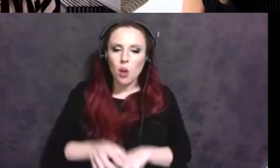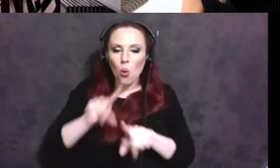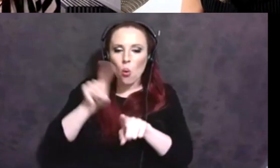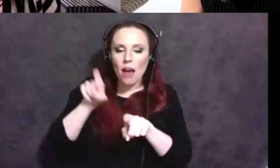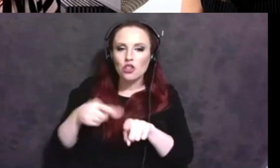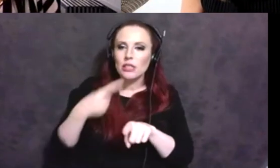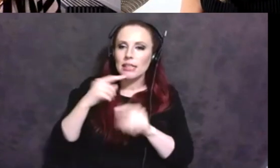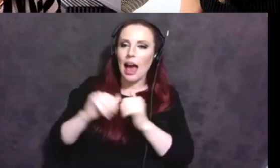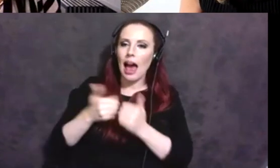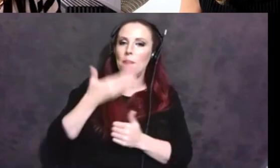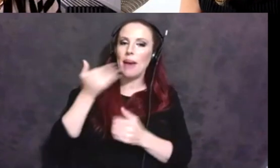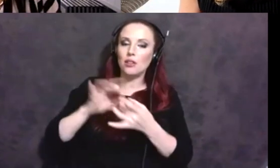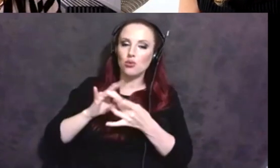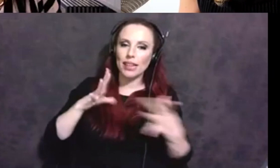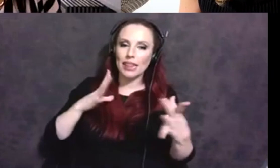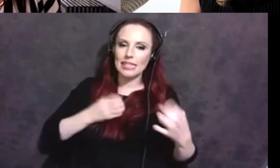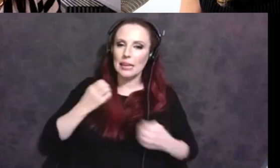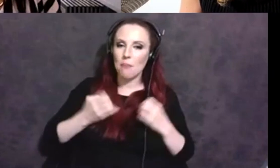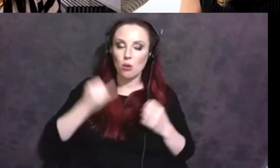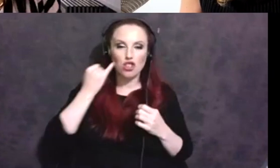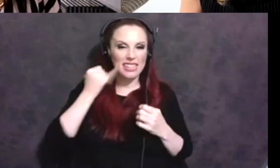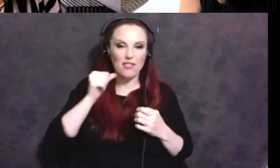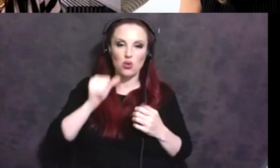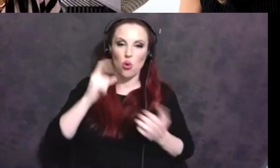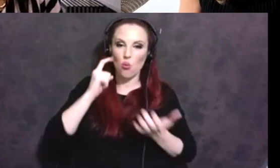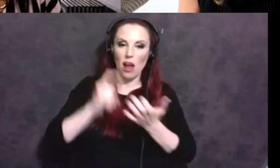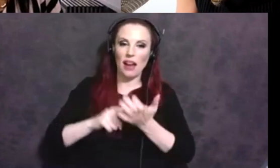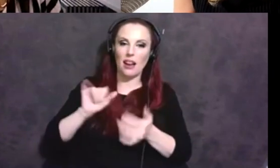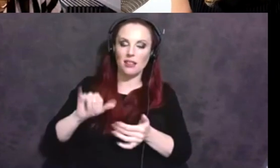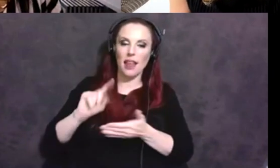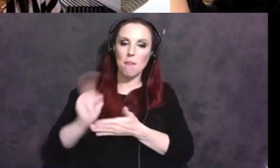us into the moment can fall into an embodiment strategy.